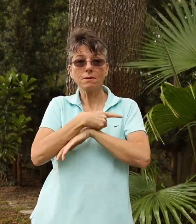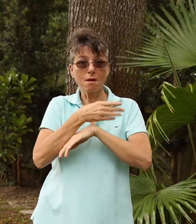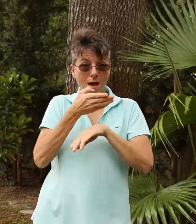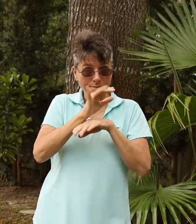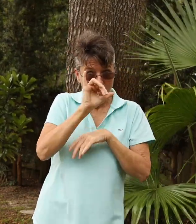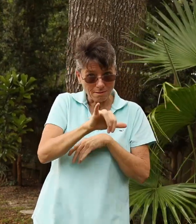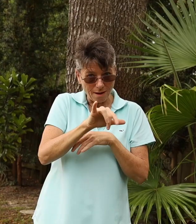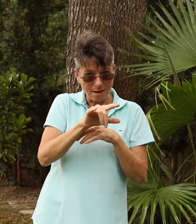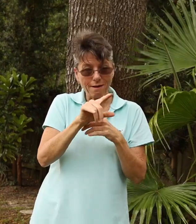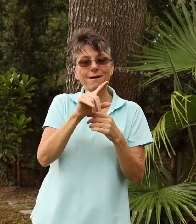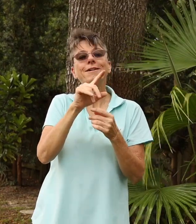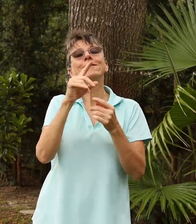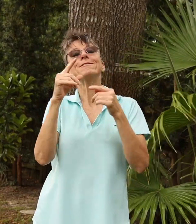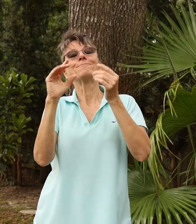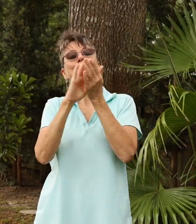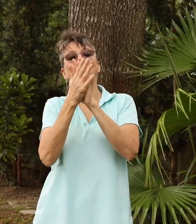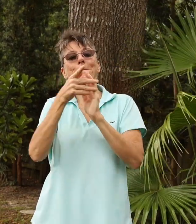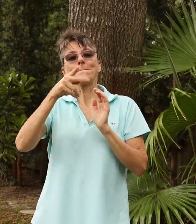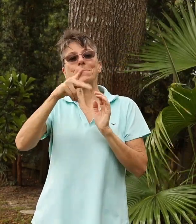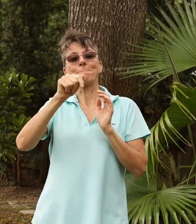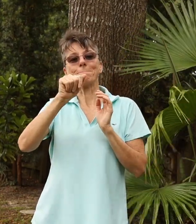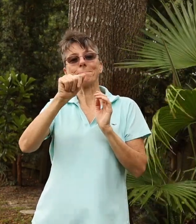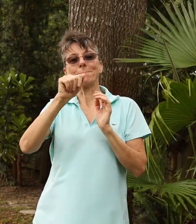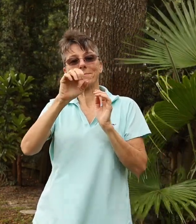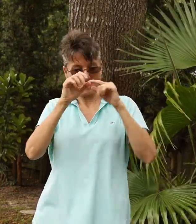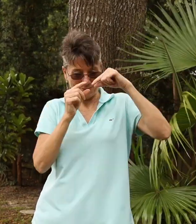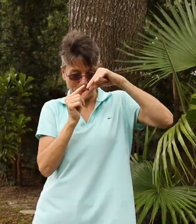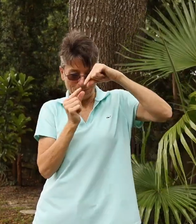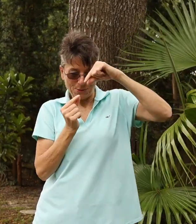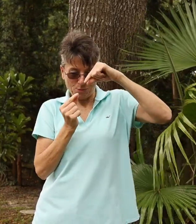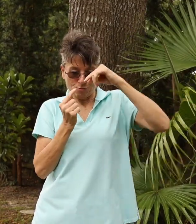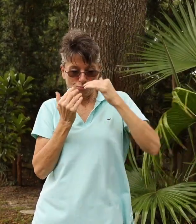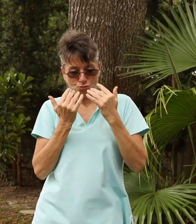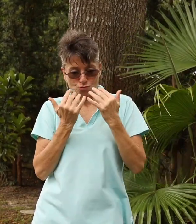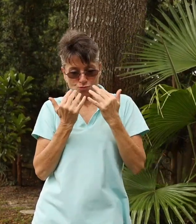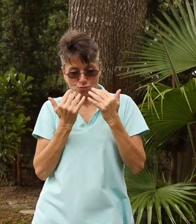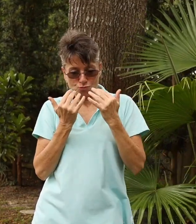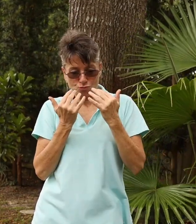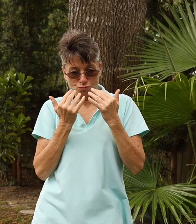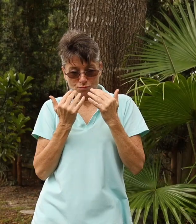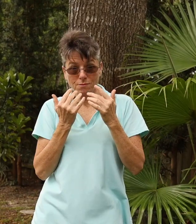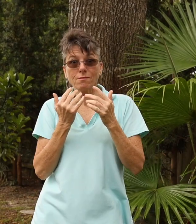It takes approximately 10-14 days as a pupa (pupae for many).